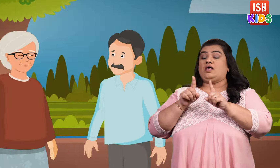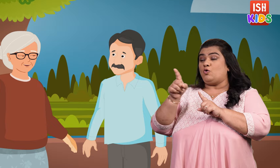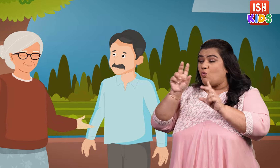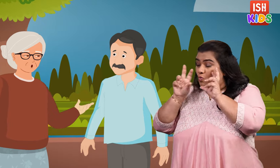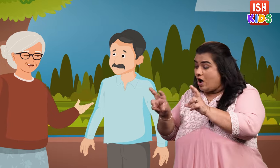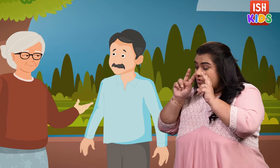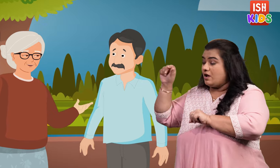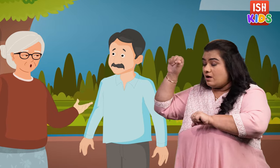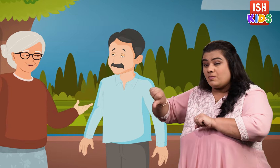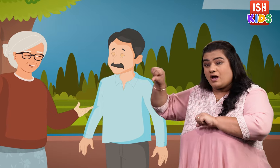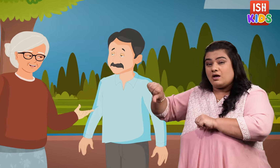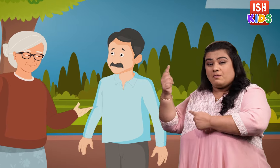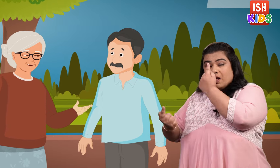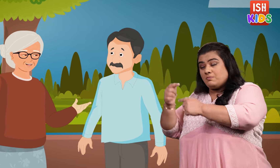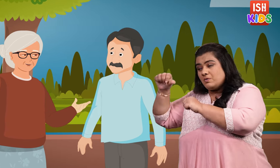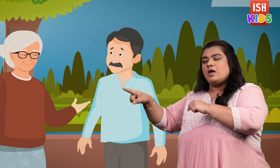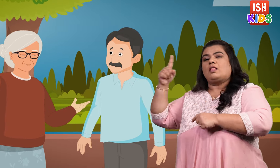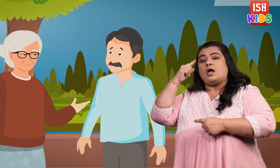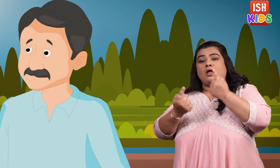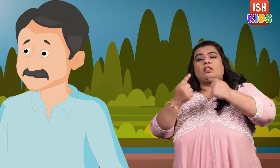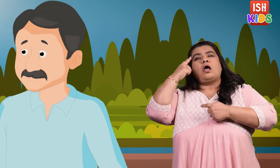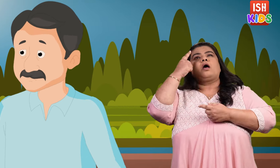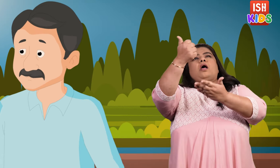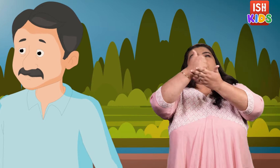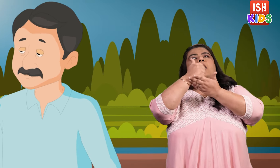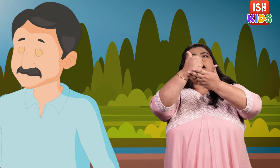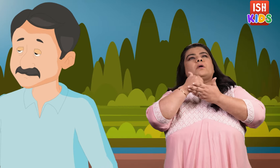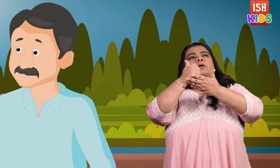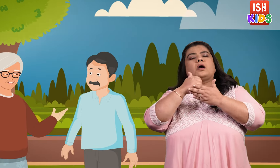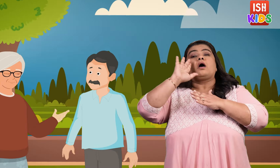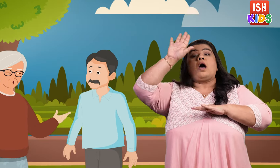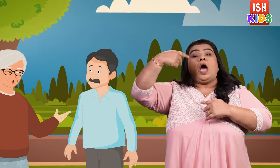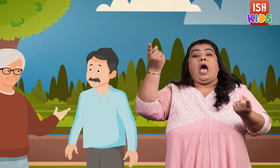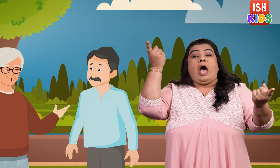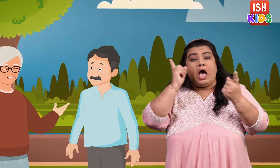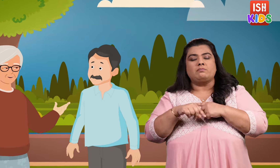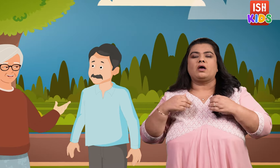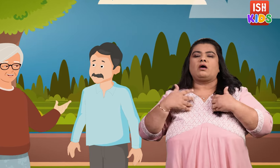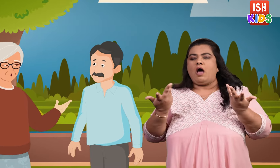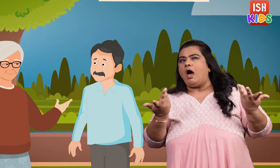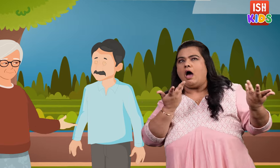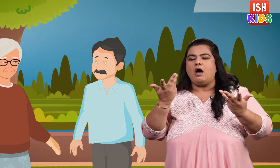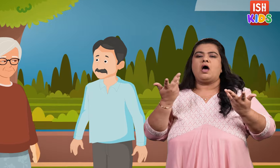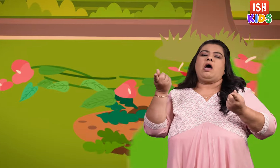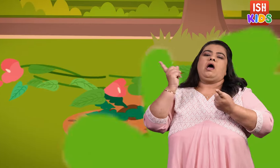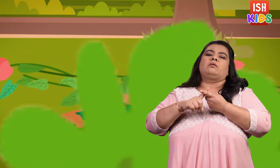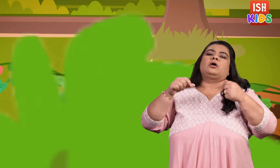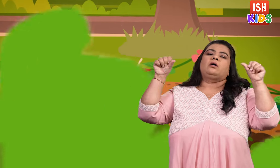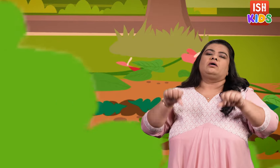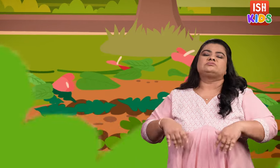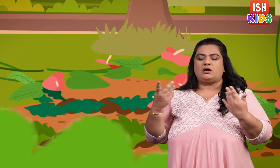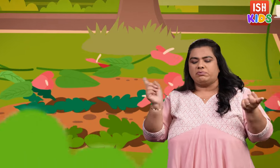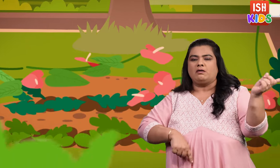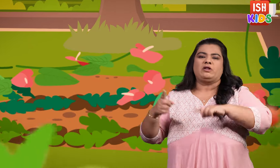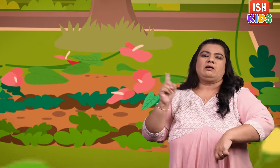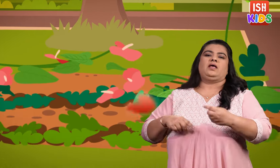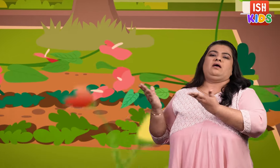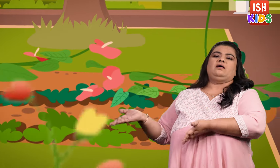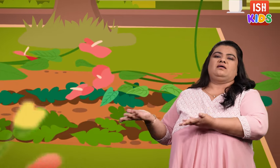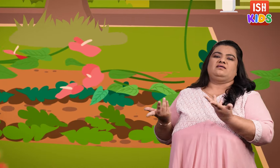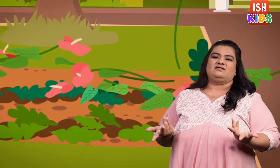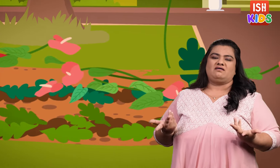Since you pampered them with attention, they got used to it and could not survive the storm."